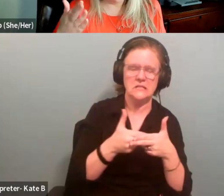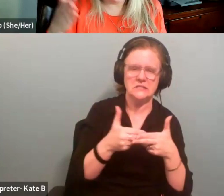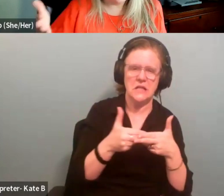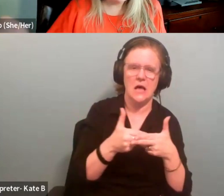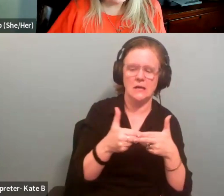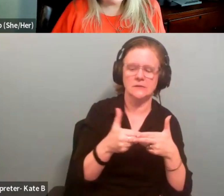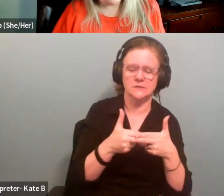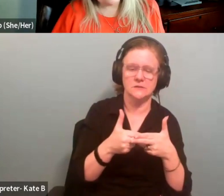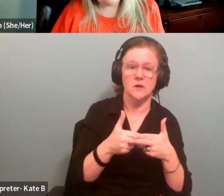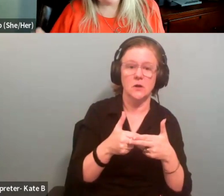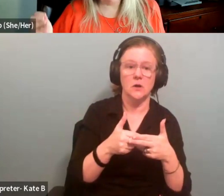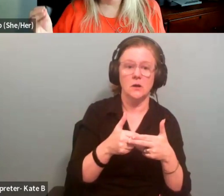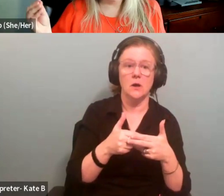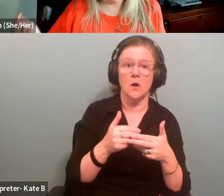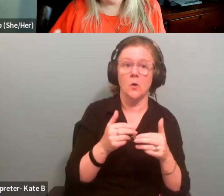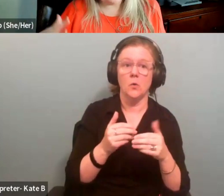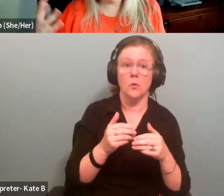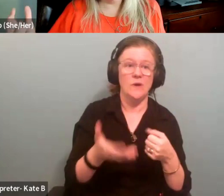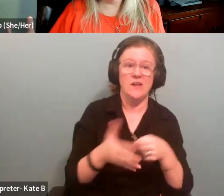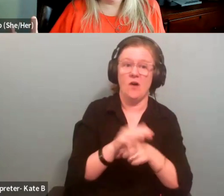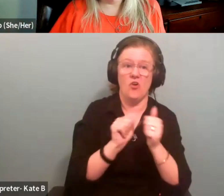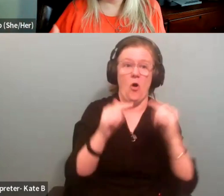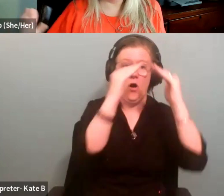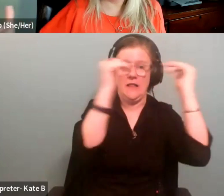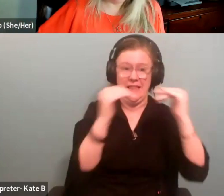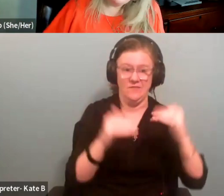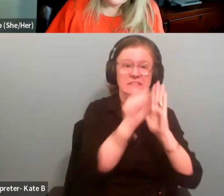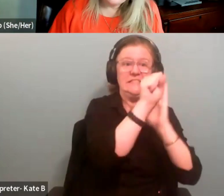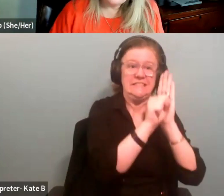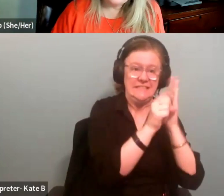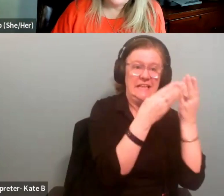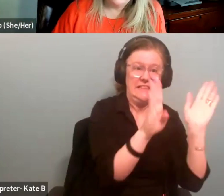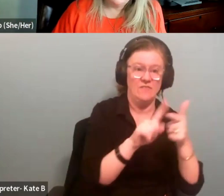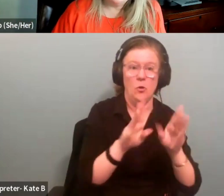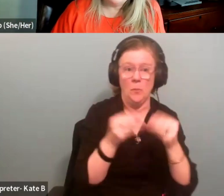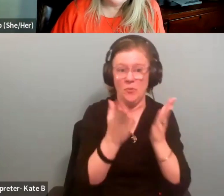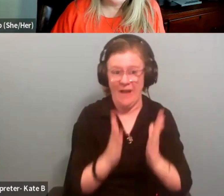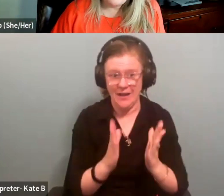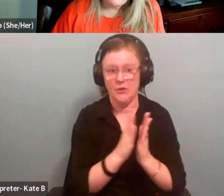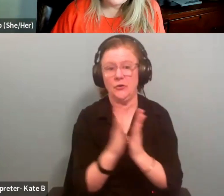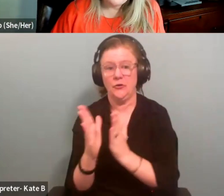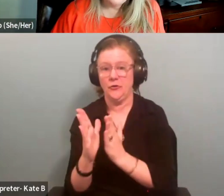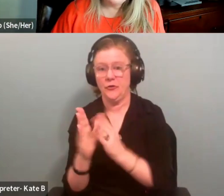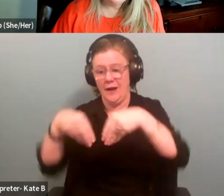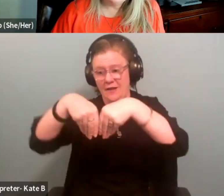across levels in a system, so at the state and provider and frontline workforce development